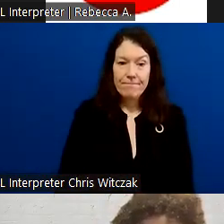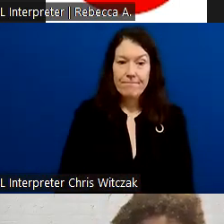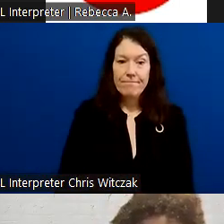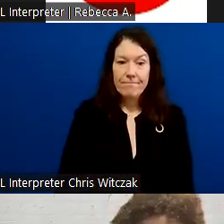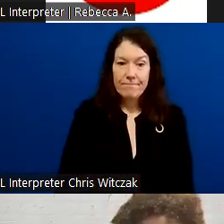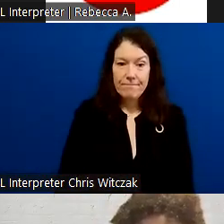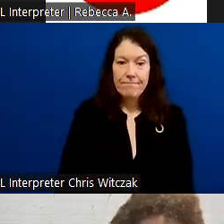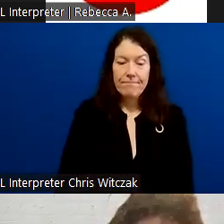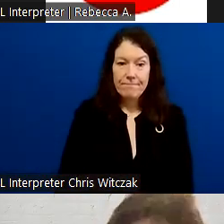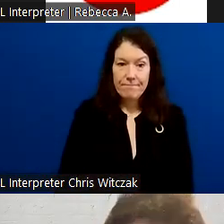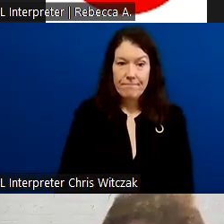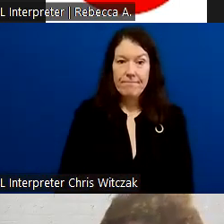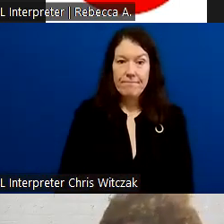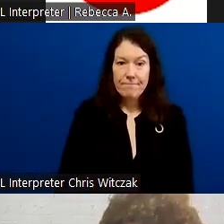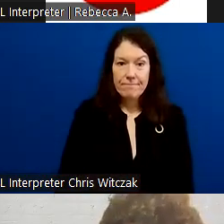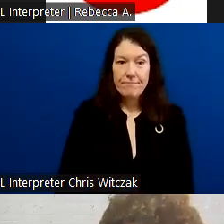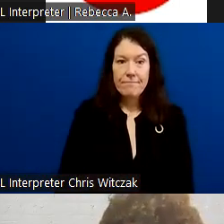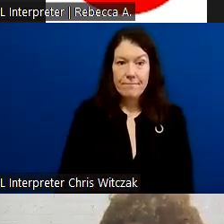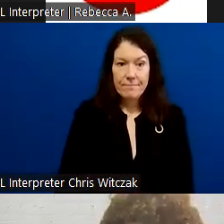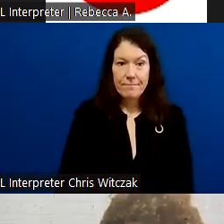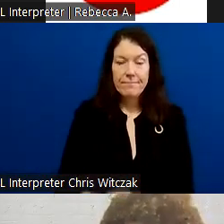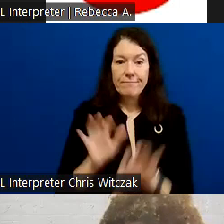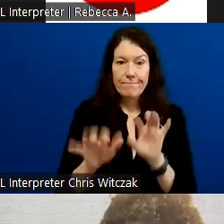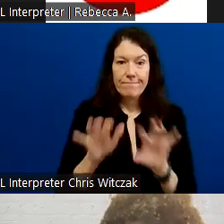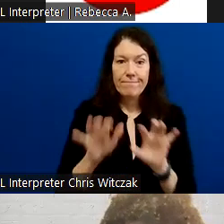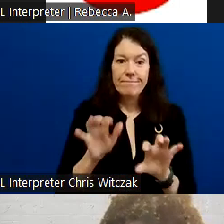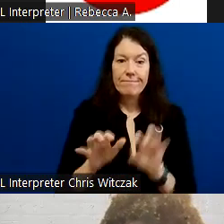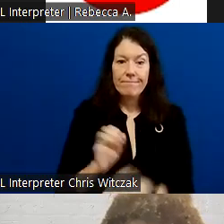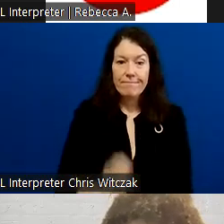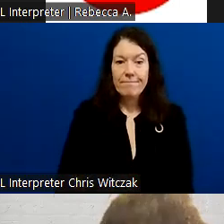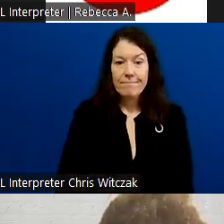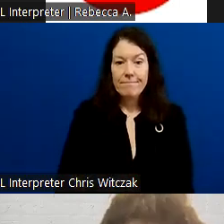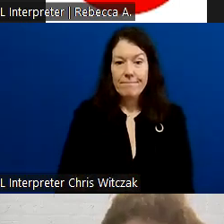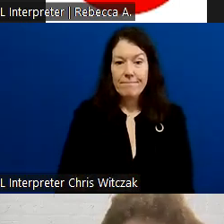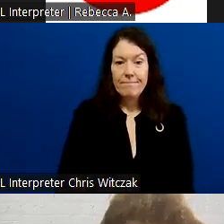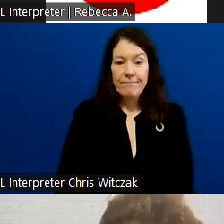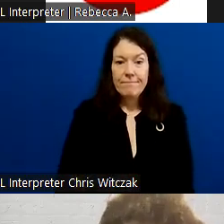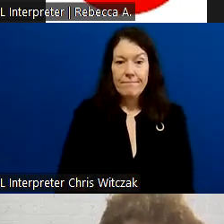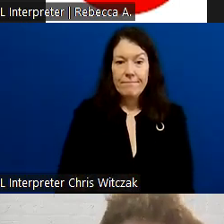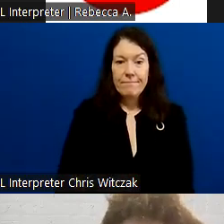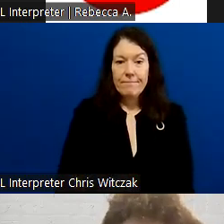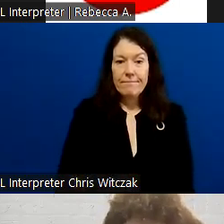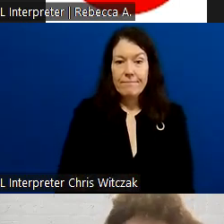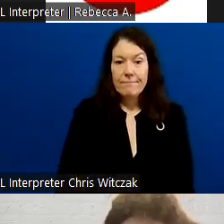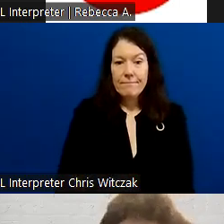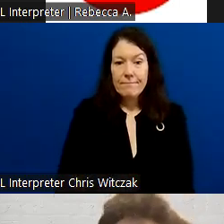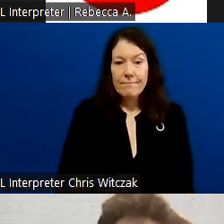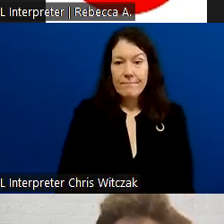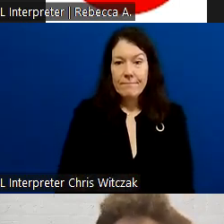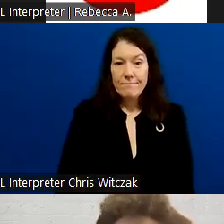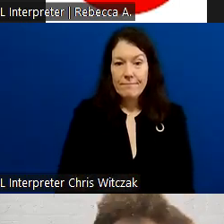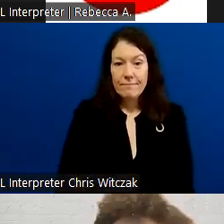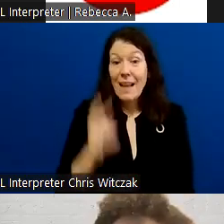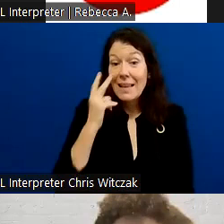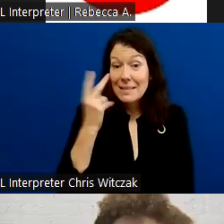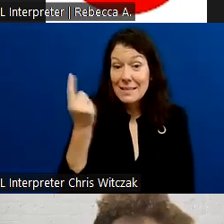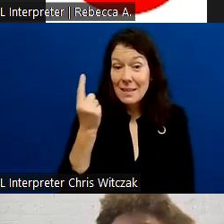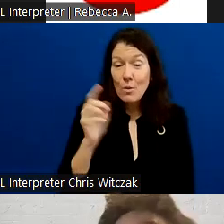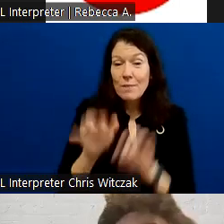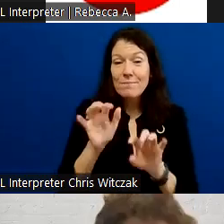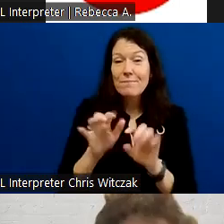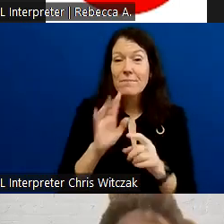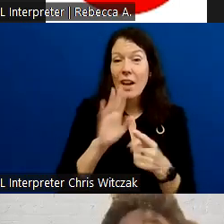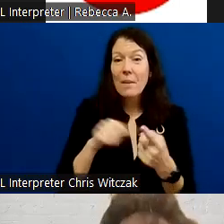yes and I see that someone brought up the stalking, yes